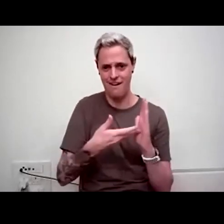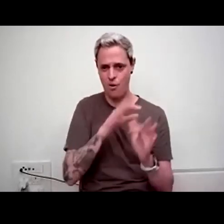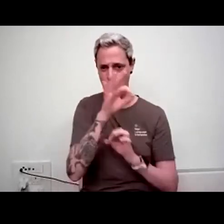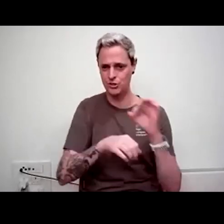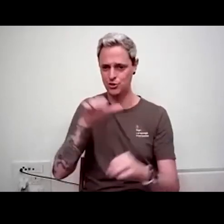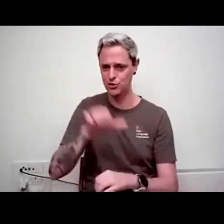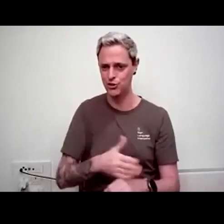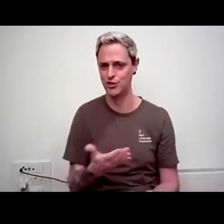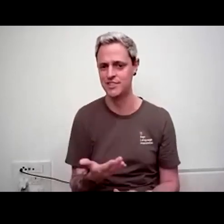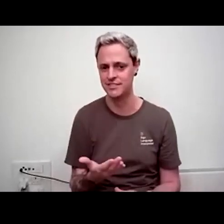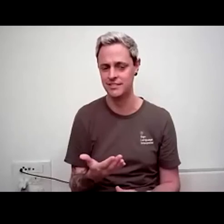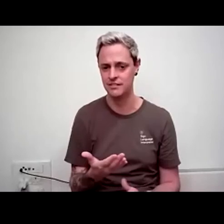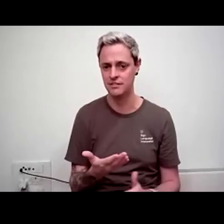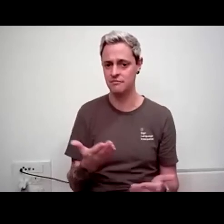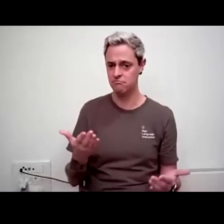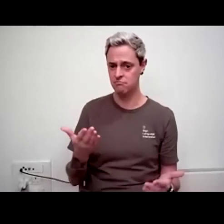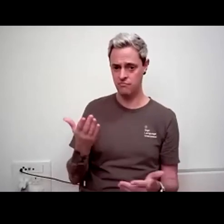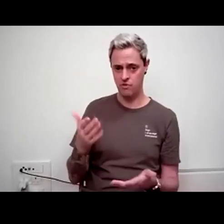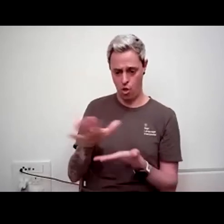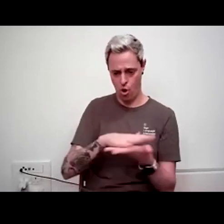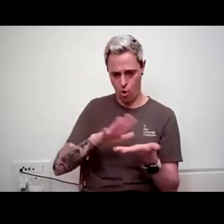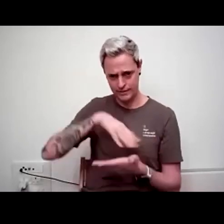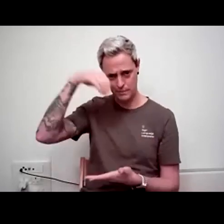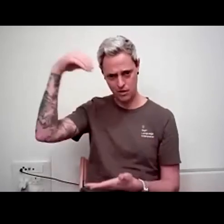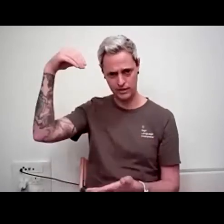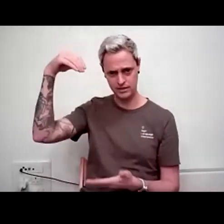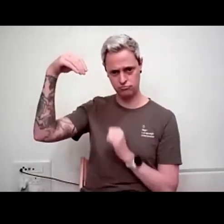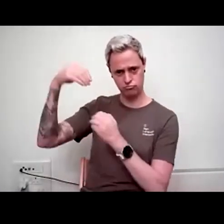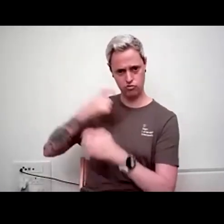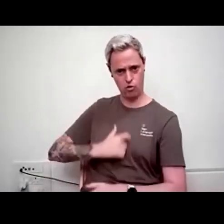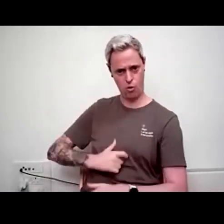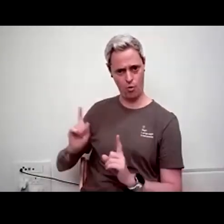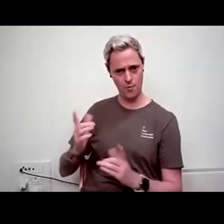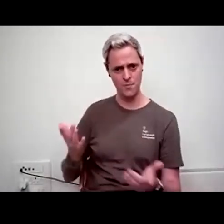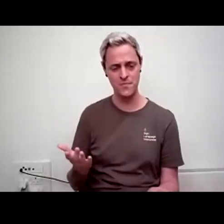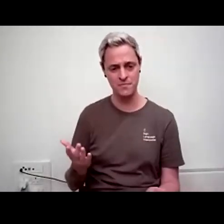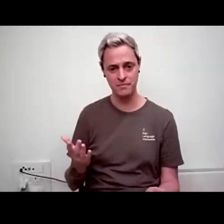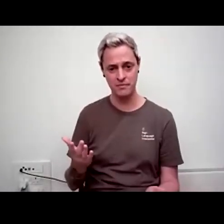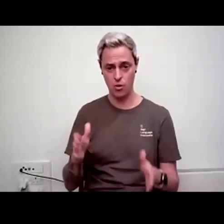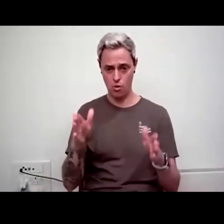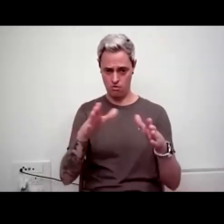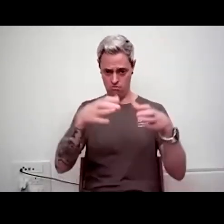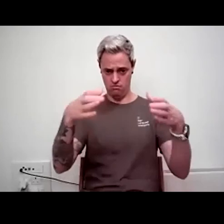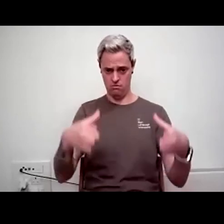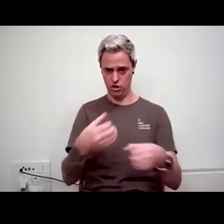Questions about the work of the Holy Spirit, questions about the shape and nature of the Church.